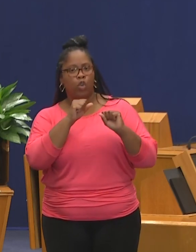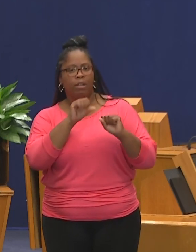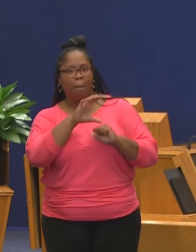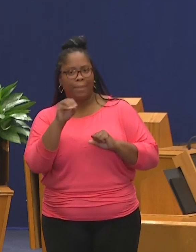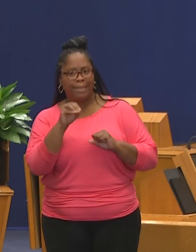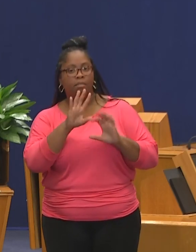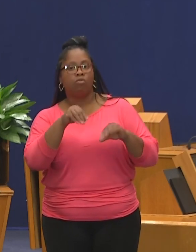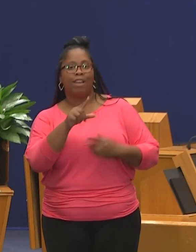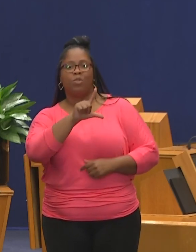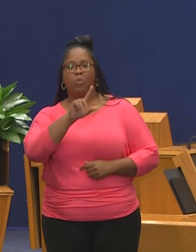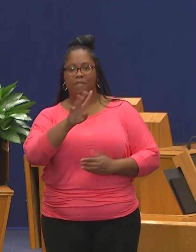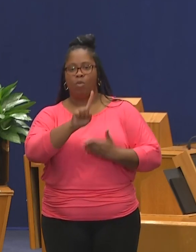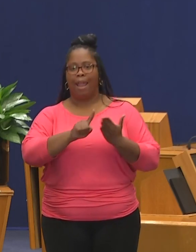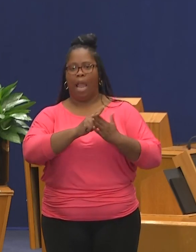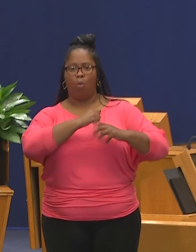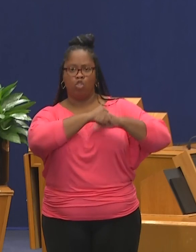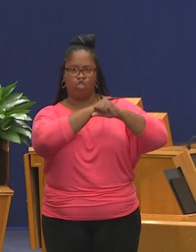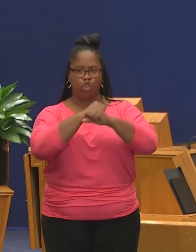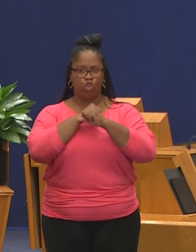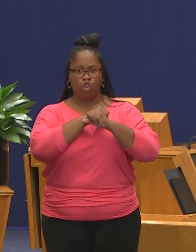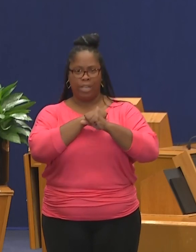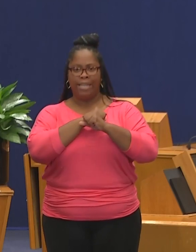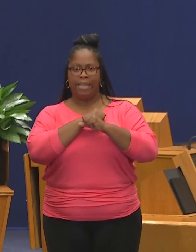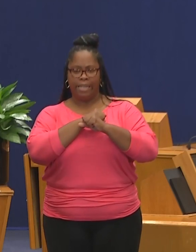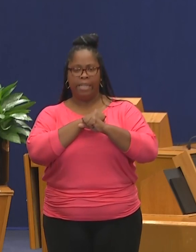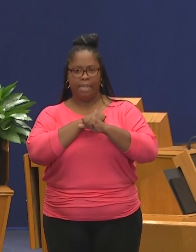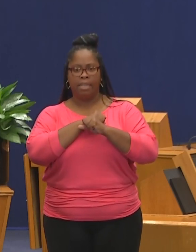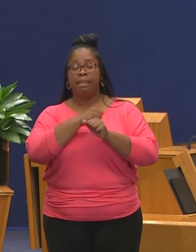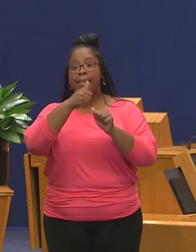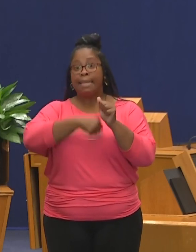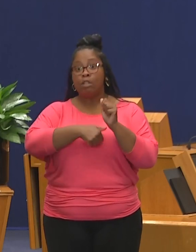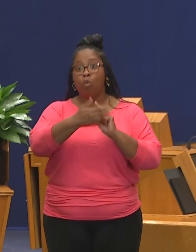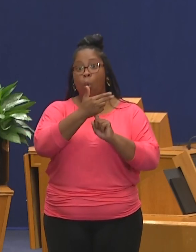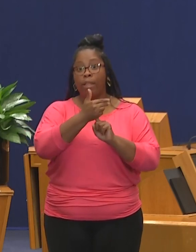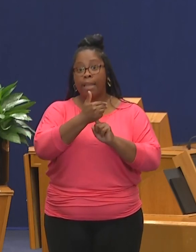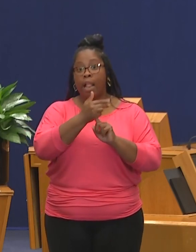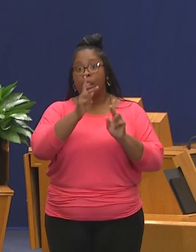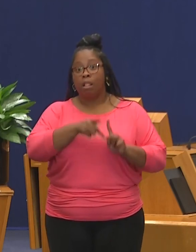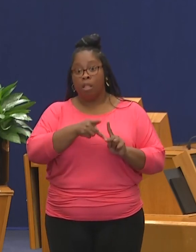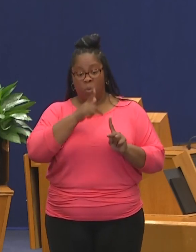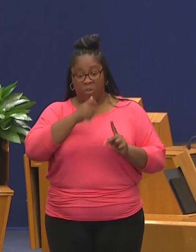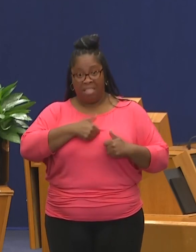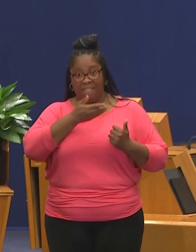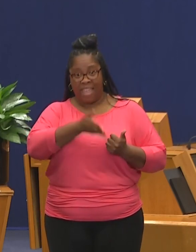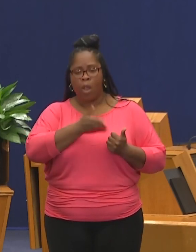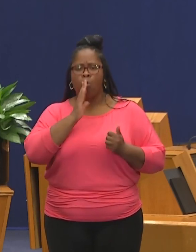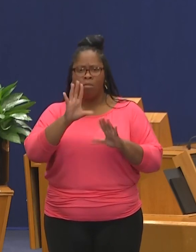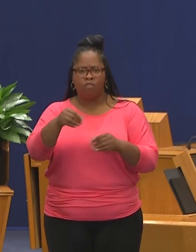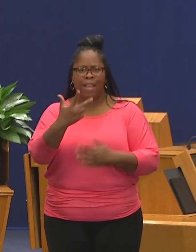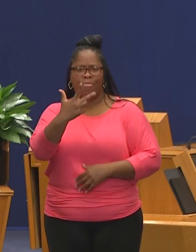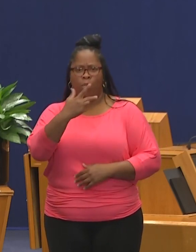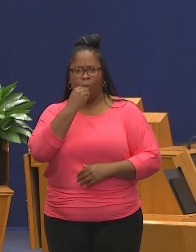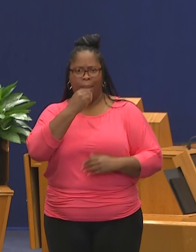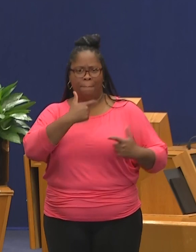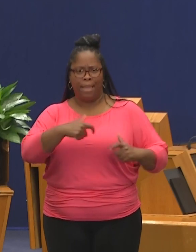WITH PRIVATE SECURITY FIRMS TO PROVIDE 4-HOUR SECURITY AT EACH OF -- 24-HOUR SECURITY AT EACH